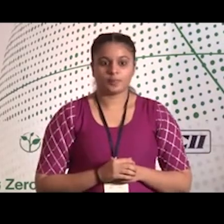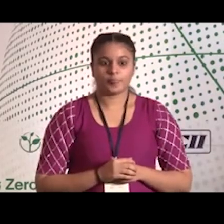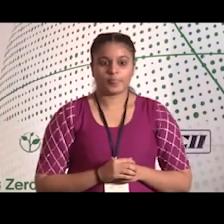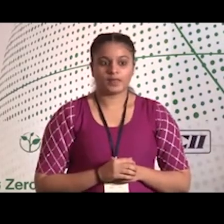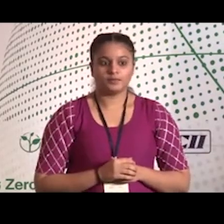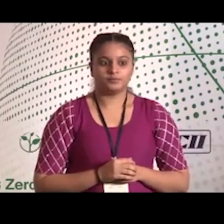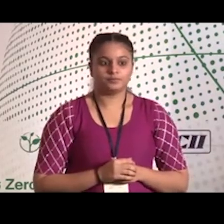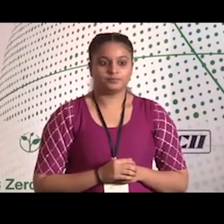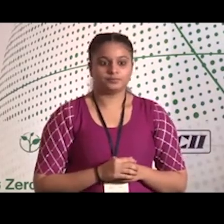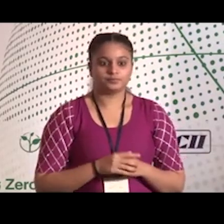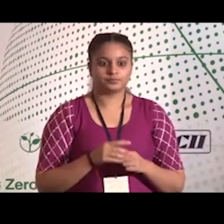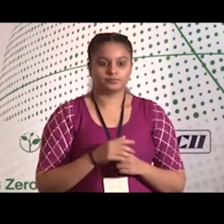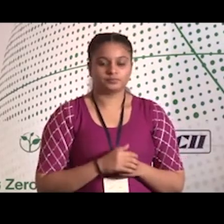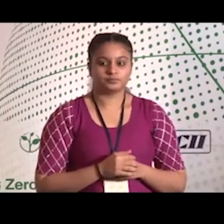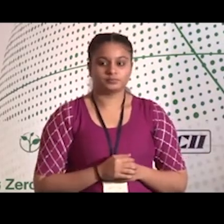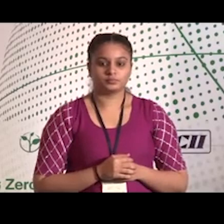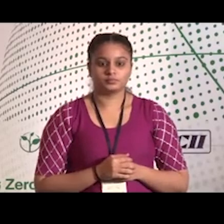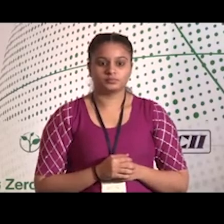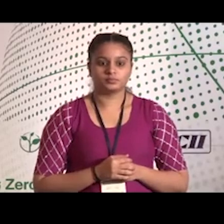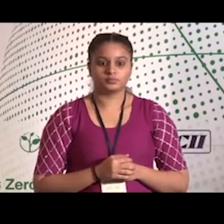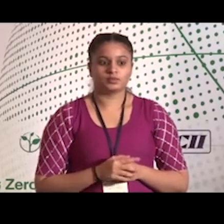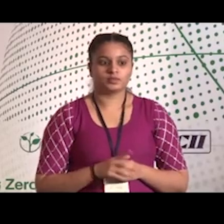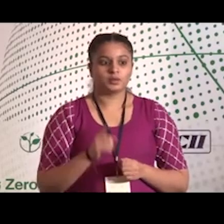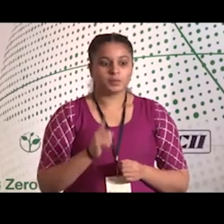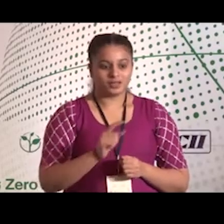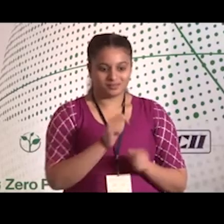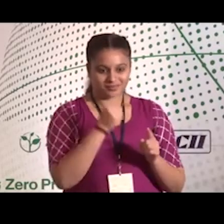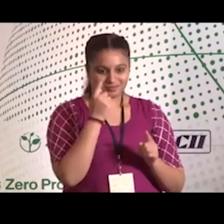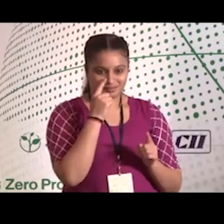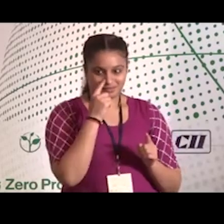v Hyderabad, but she'll begin by telling you a little bit